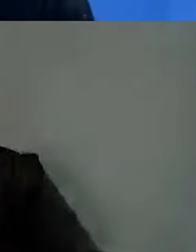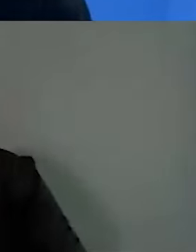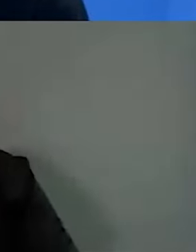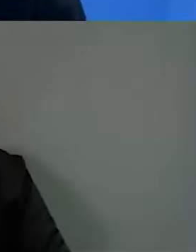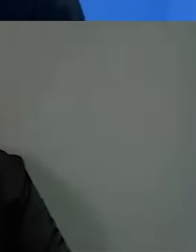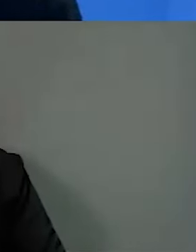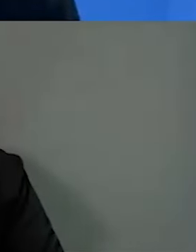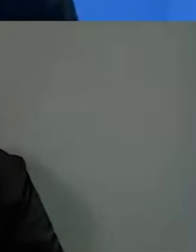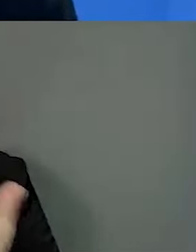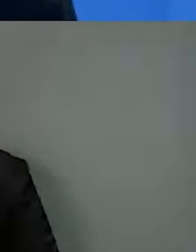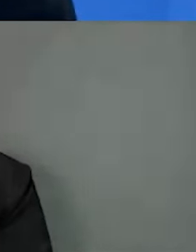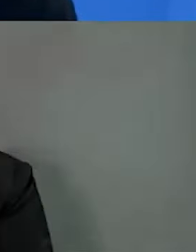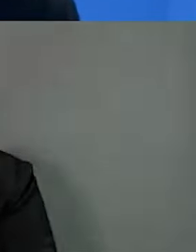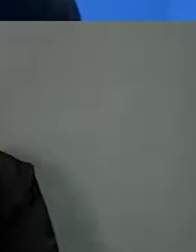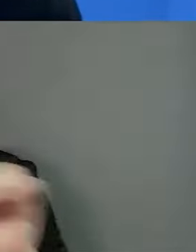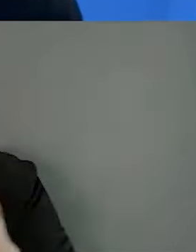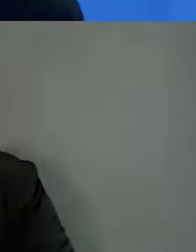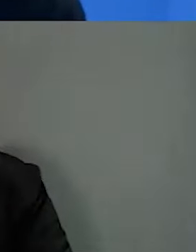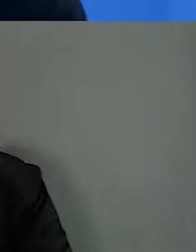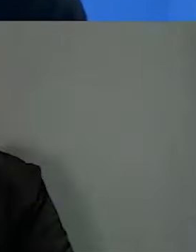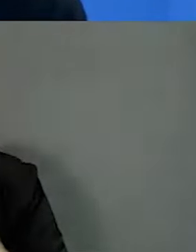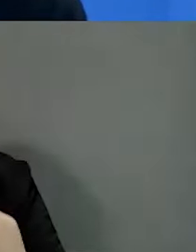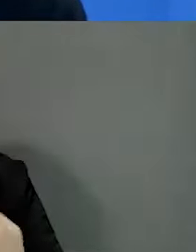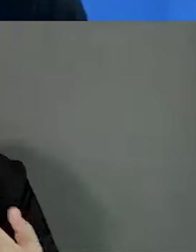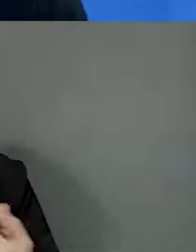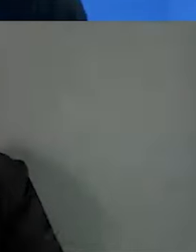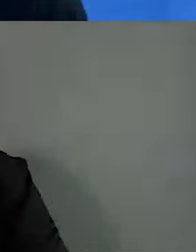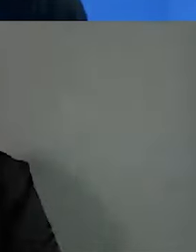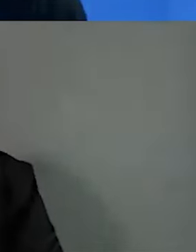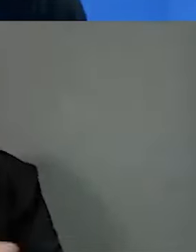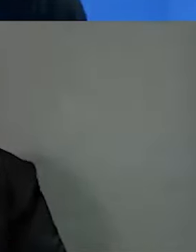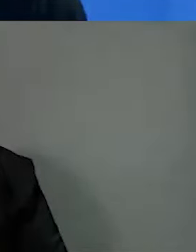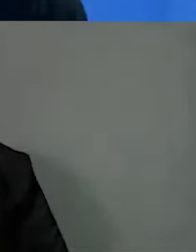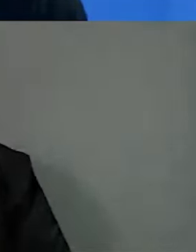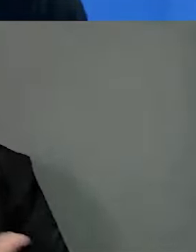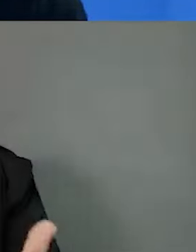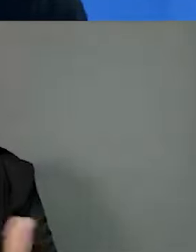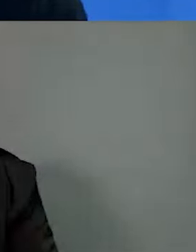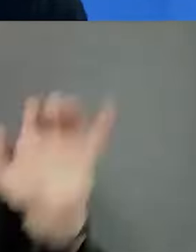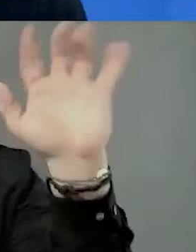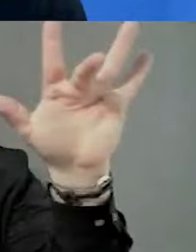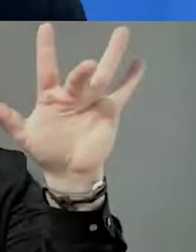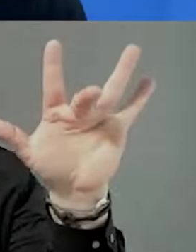In SciENcv, when you say, I want to create a new document, you tell us what kind of document are you creating,